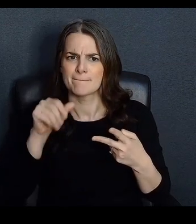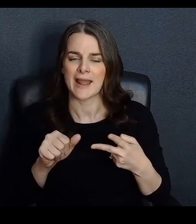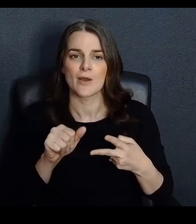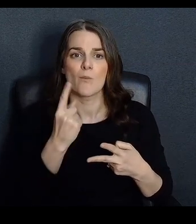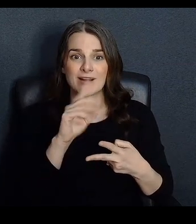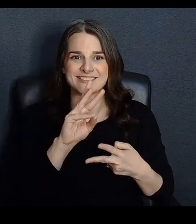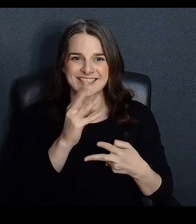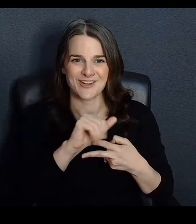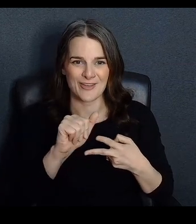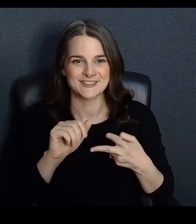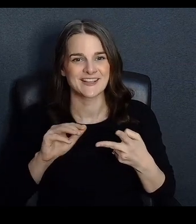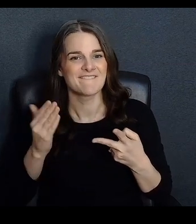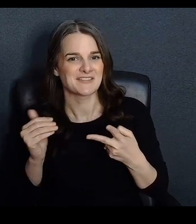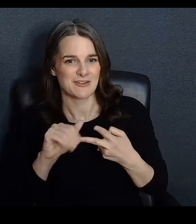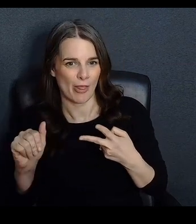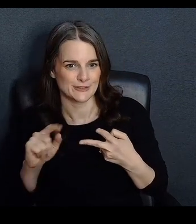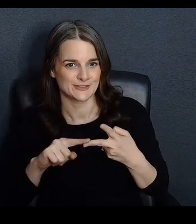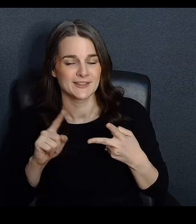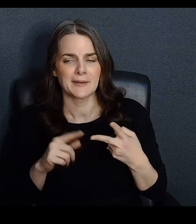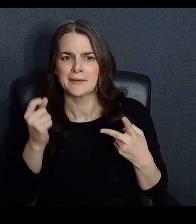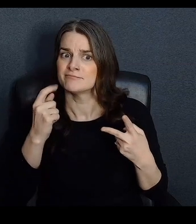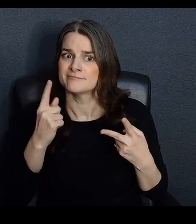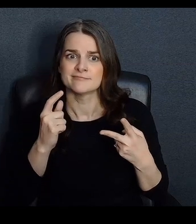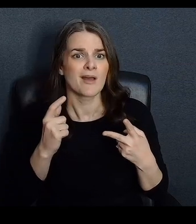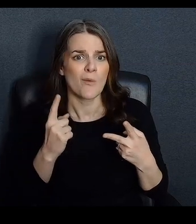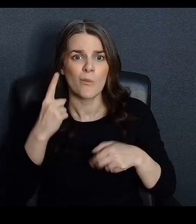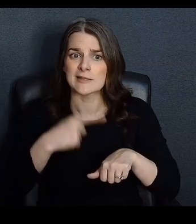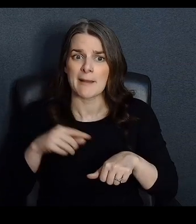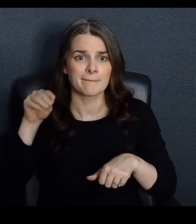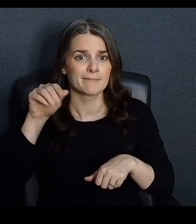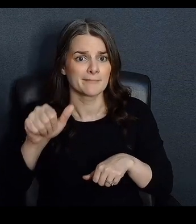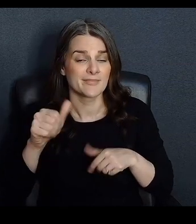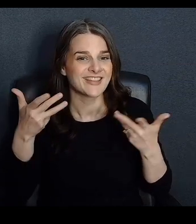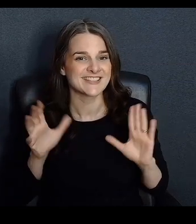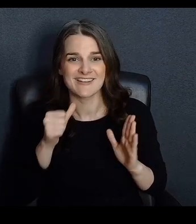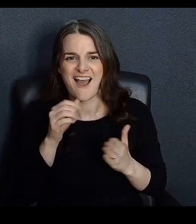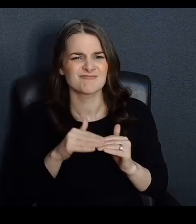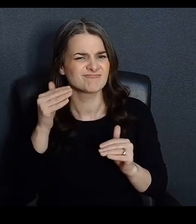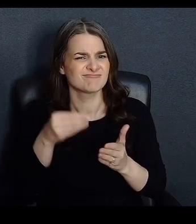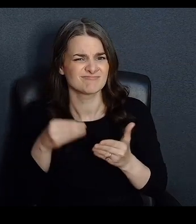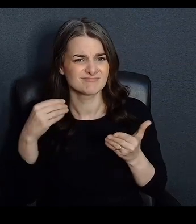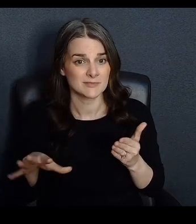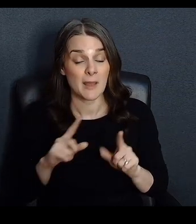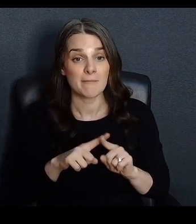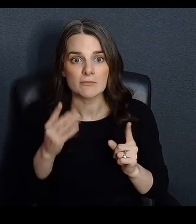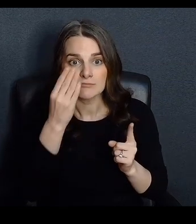So those are one-time purchases, not a subscription. So not too expensive. But what I want everyone to keep in mind